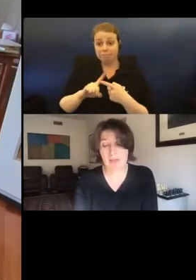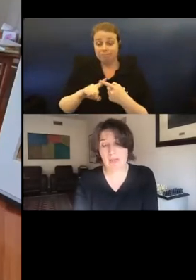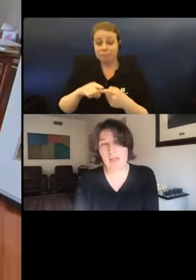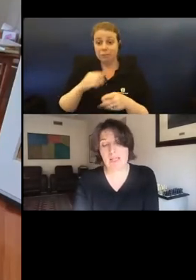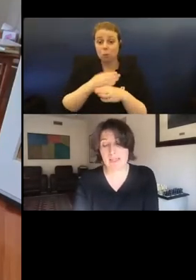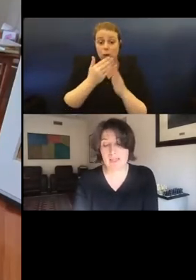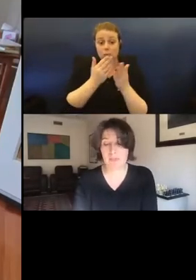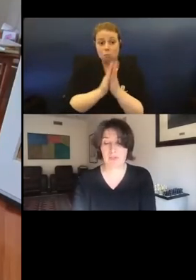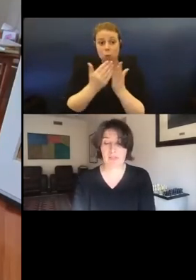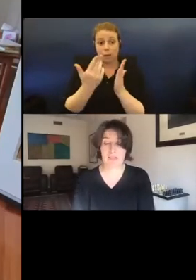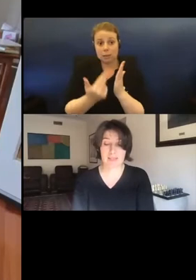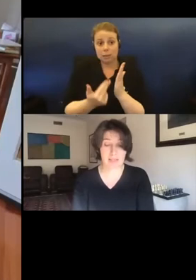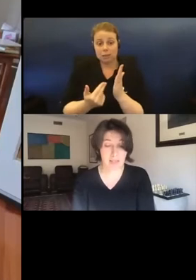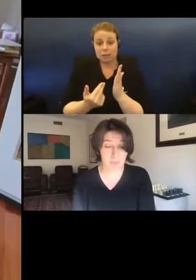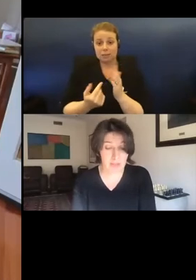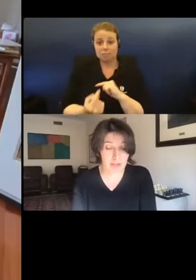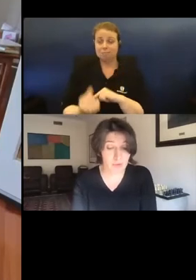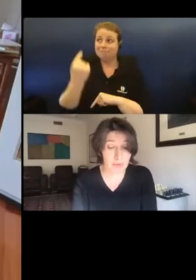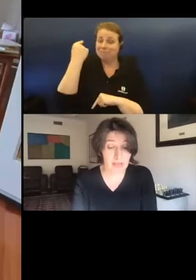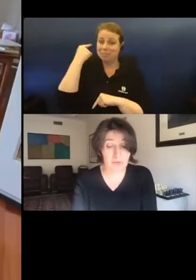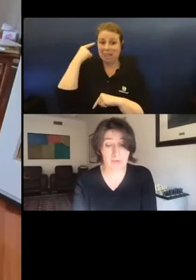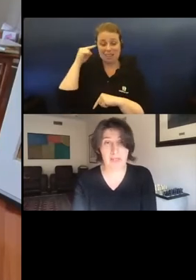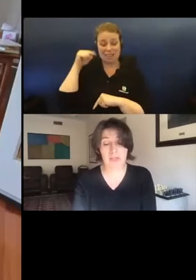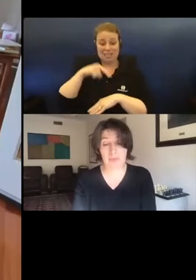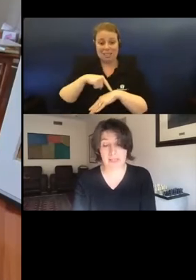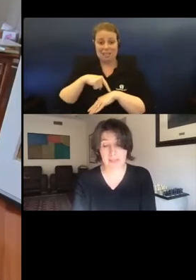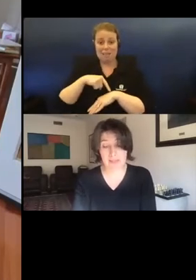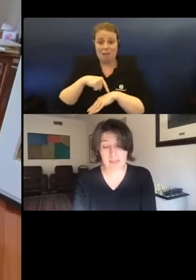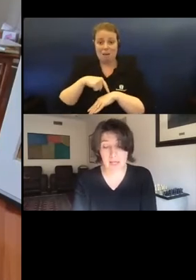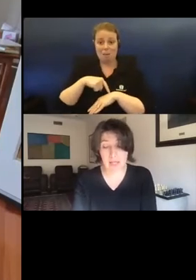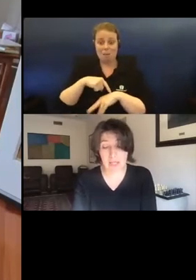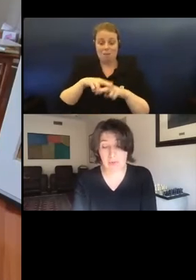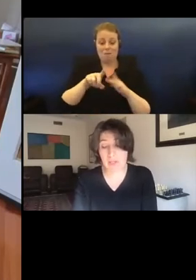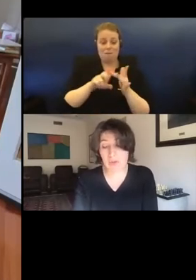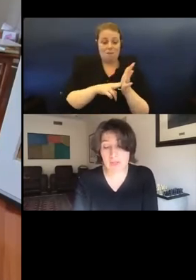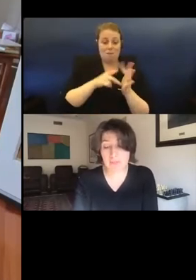i see this period as a time when i stood back from finding out practice allowing the concepts that